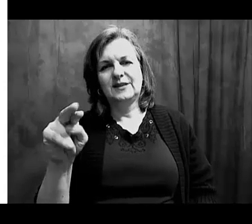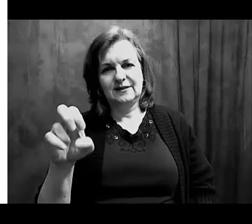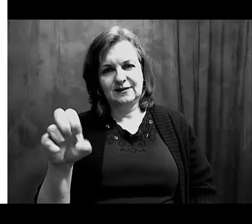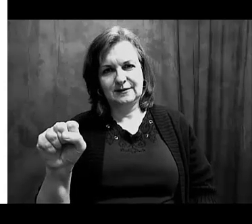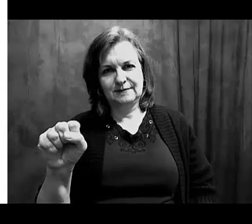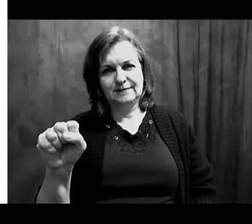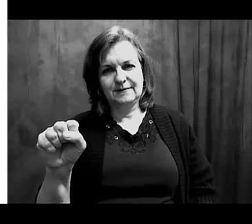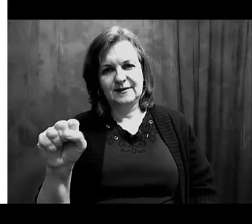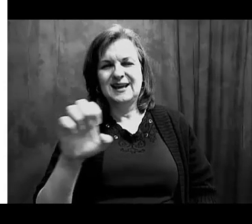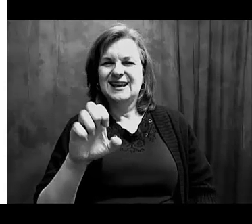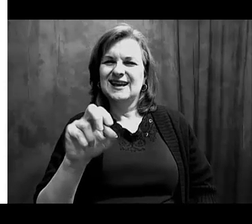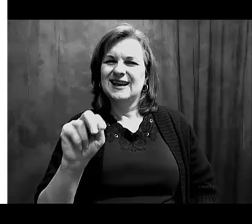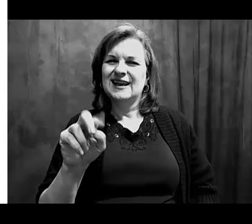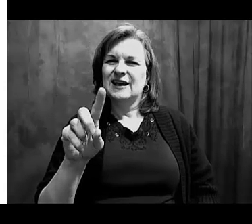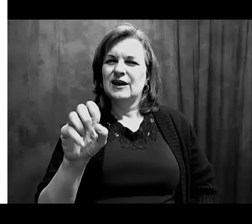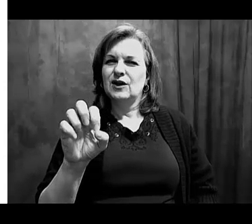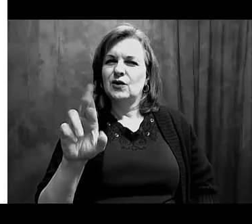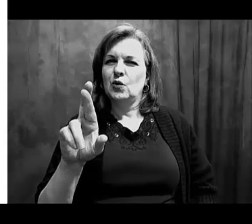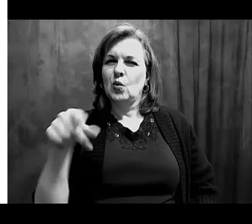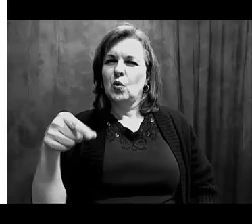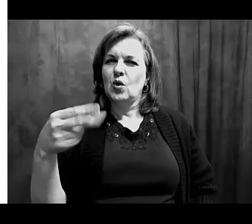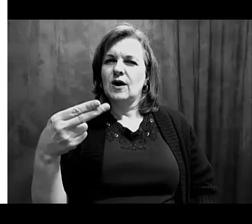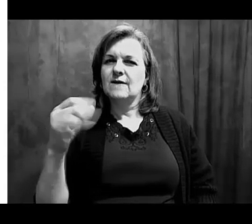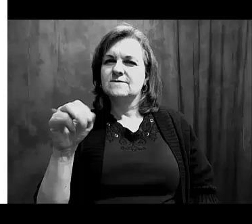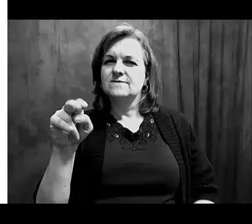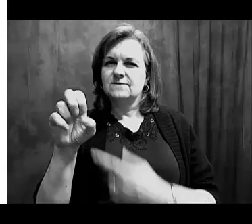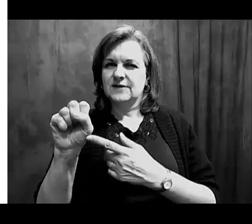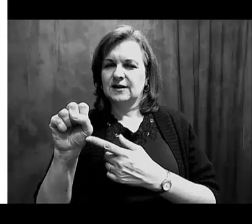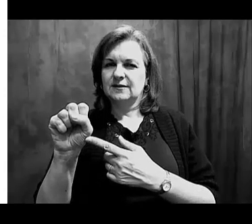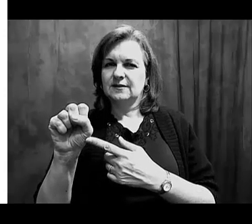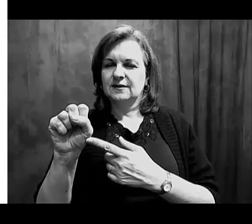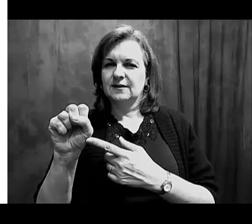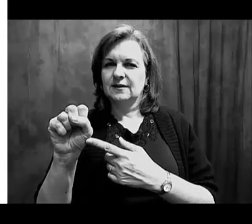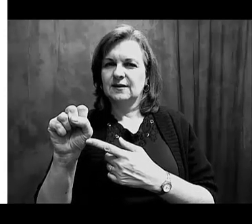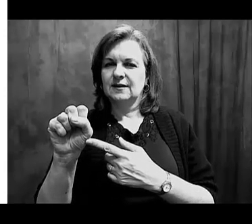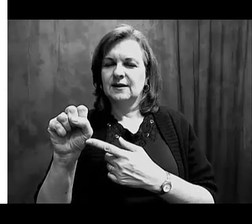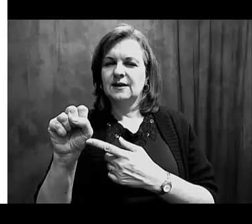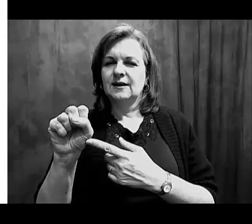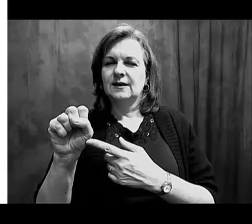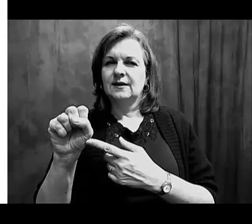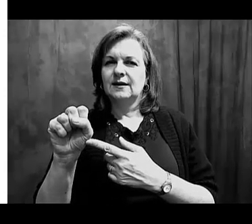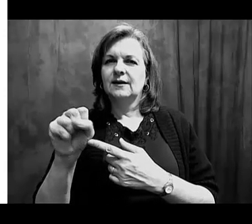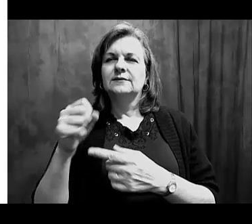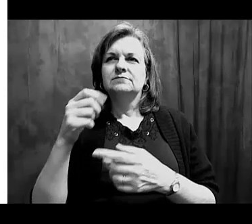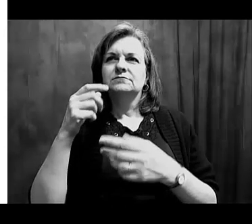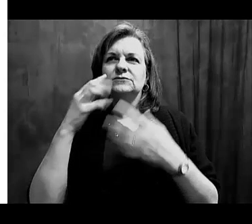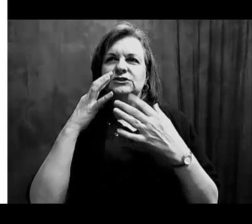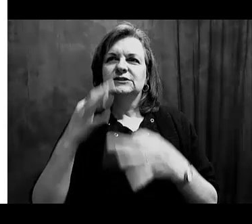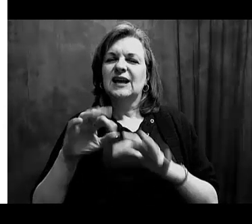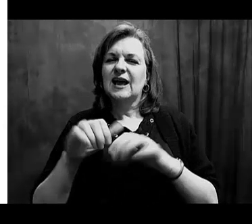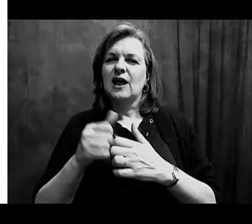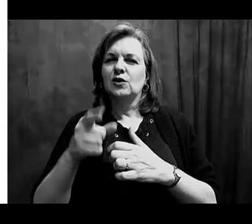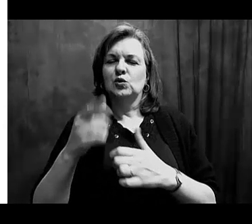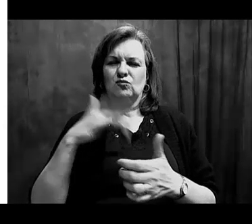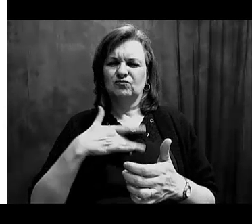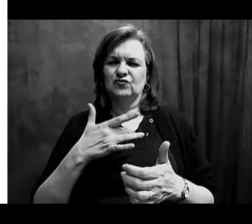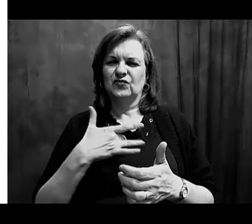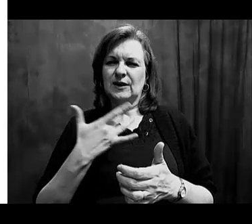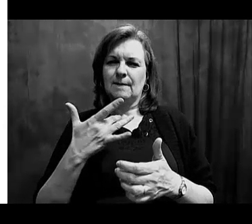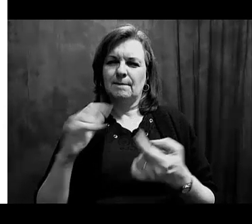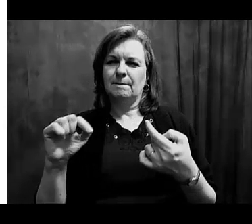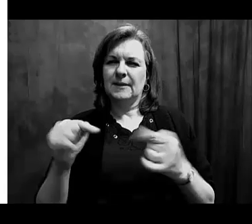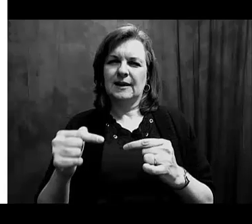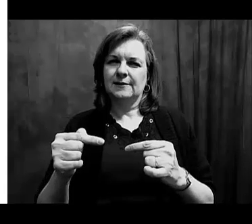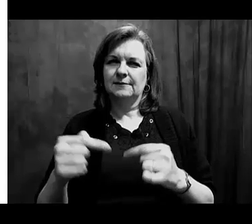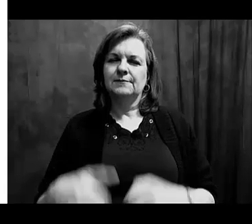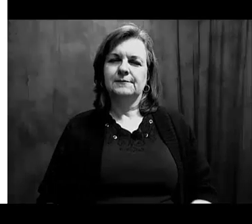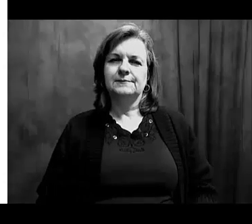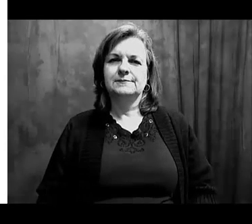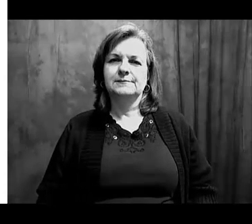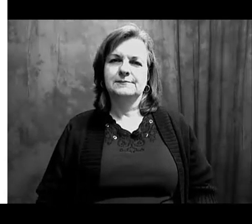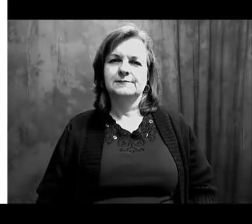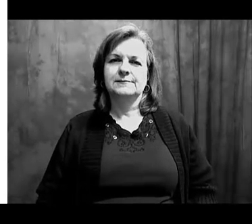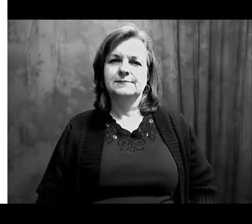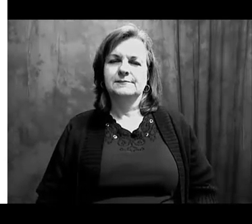endorphins determine how you perceive pain